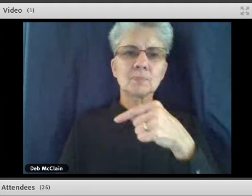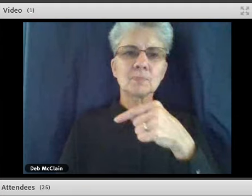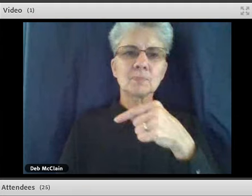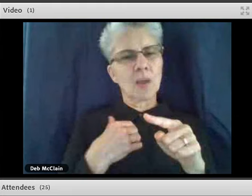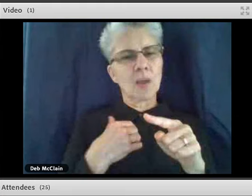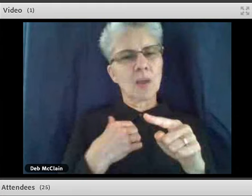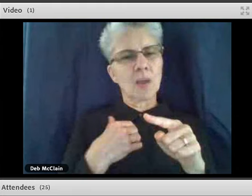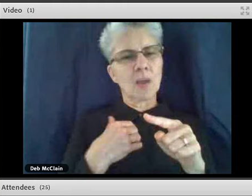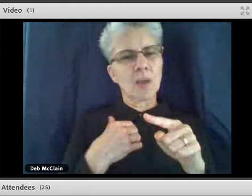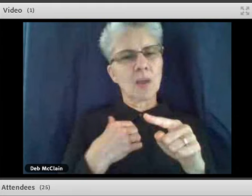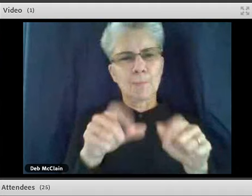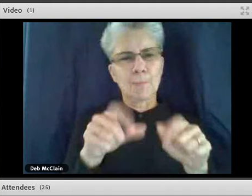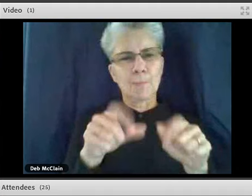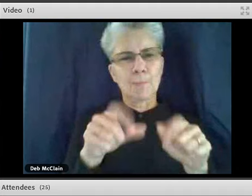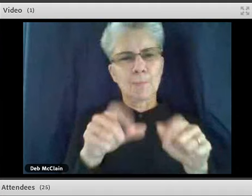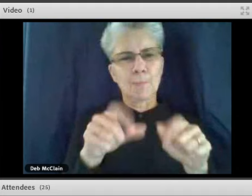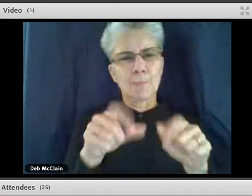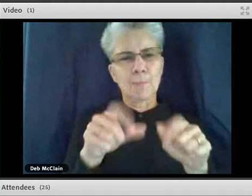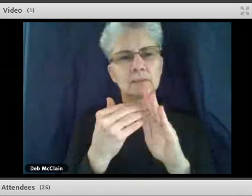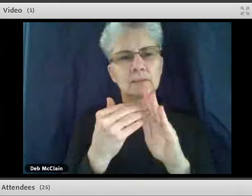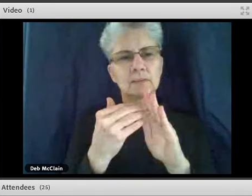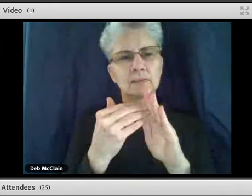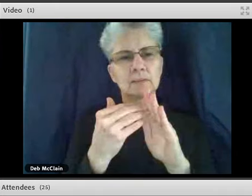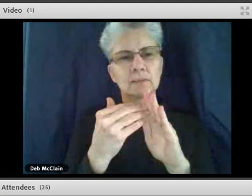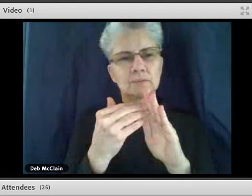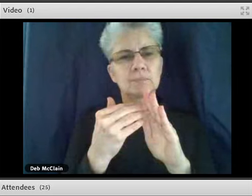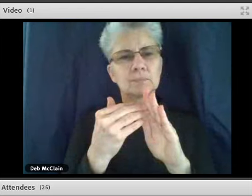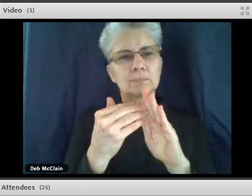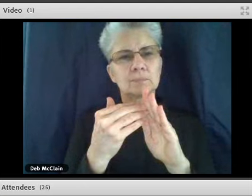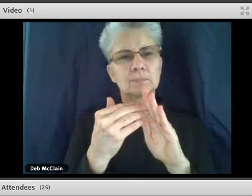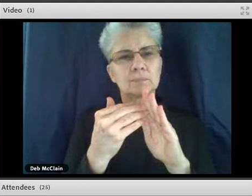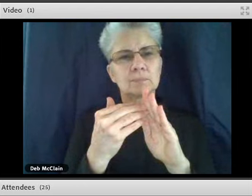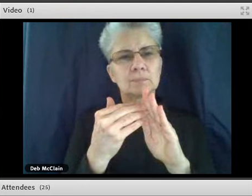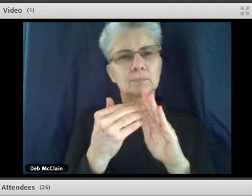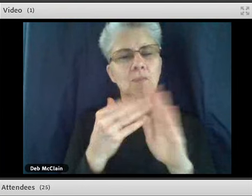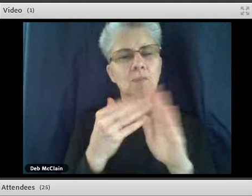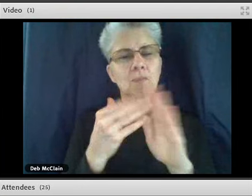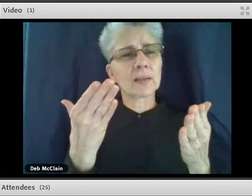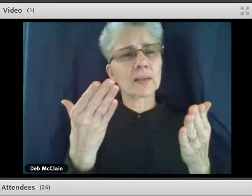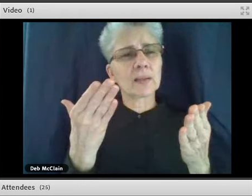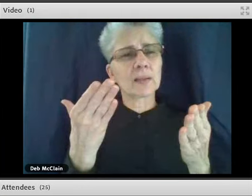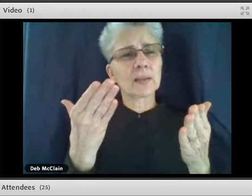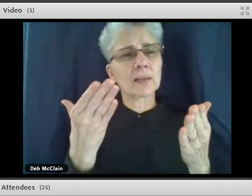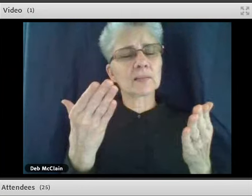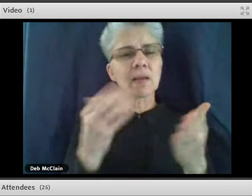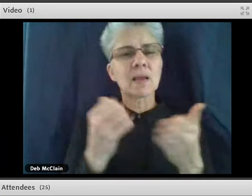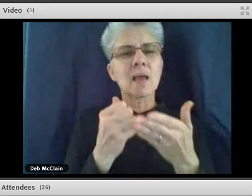Again, we're doing a whirlwind tour, here. But again, you'll have the PDF. I'll post it again at the end. And you can come back, and look at these.